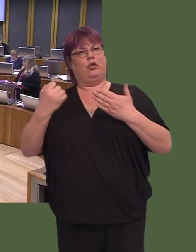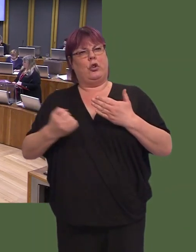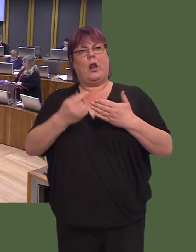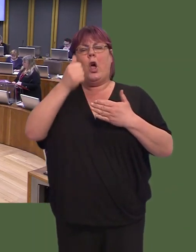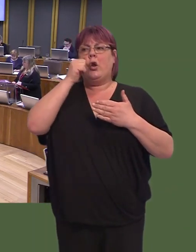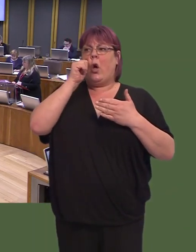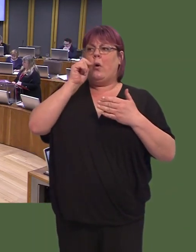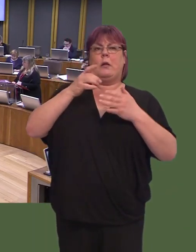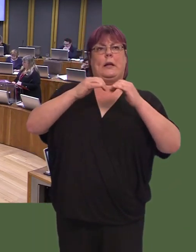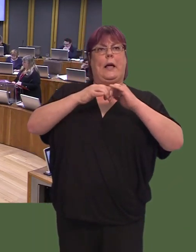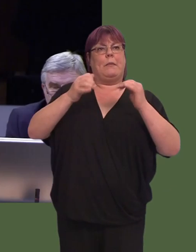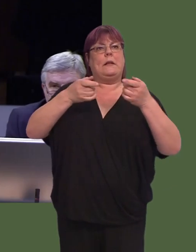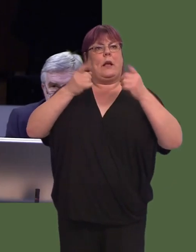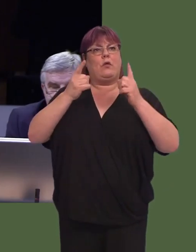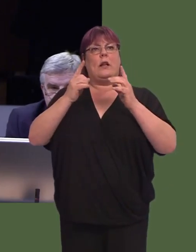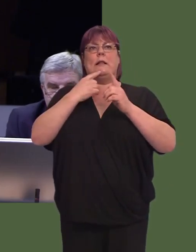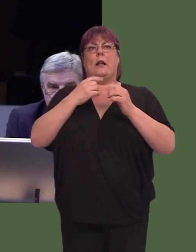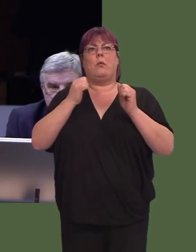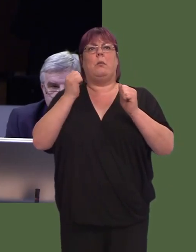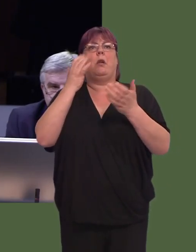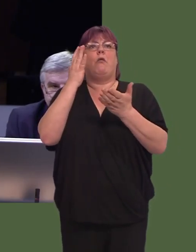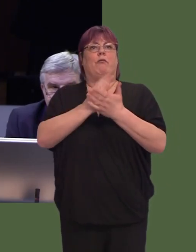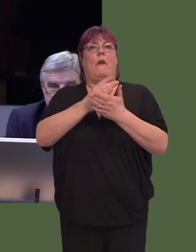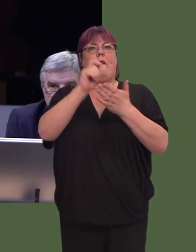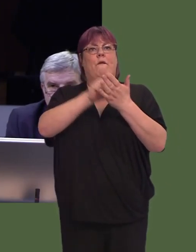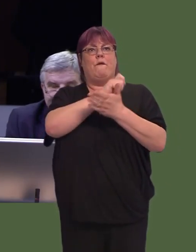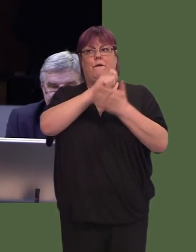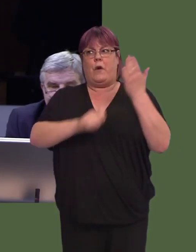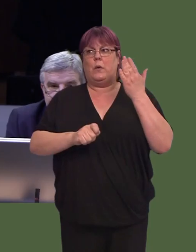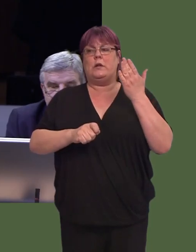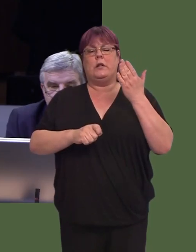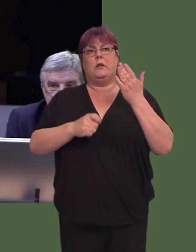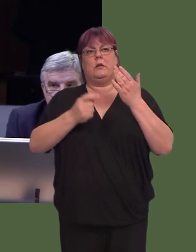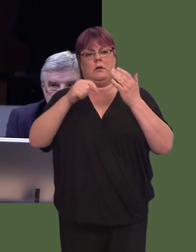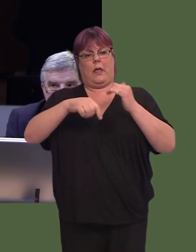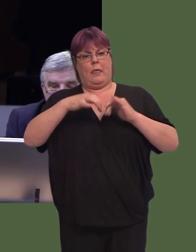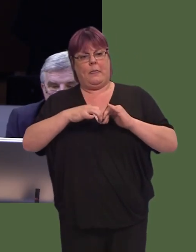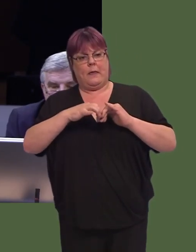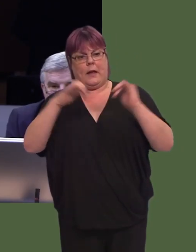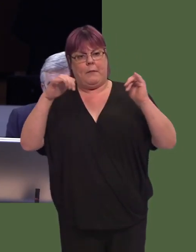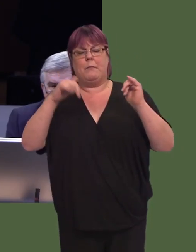in the Assembly, and to make that an even more vital and real vote, will you now, in